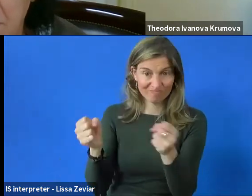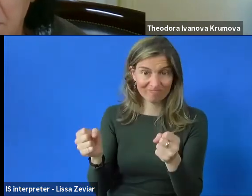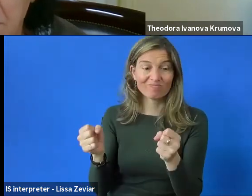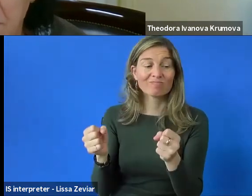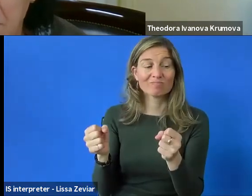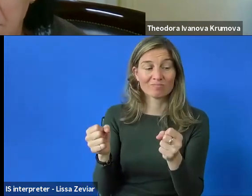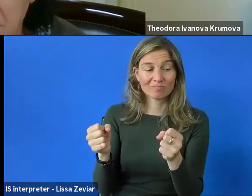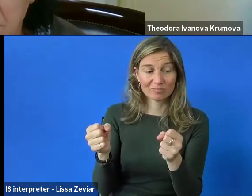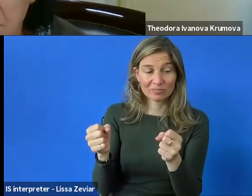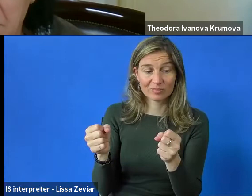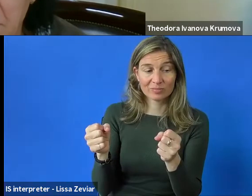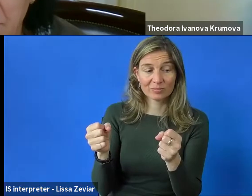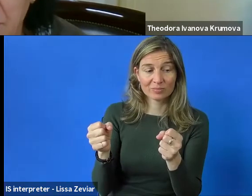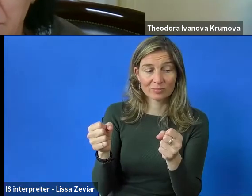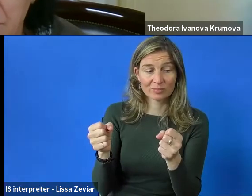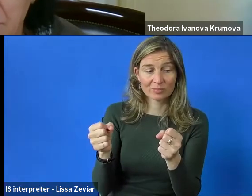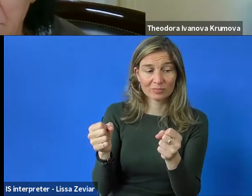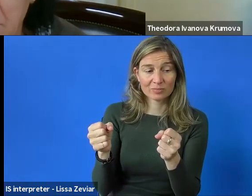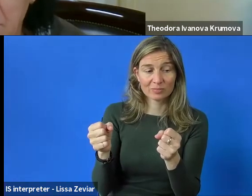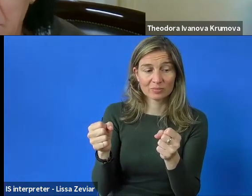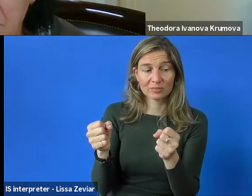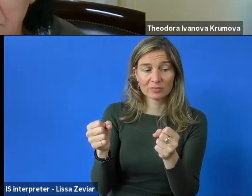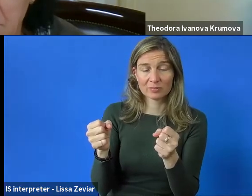The case was brought by two women